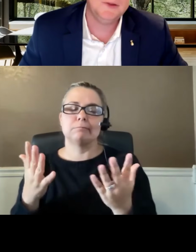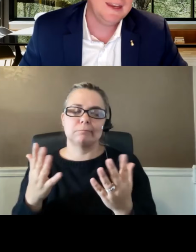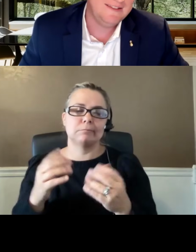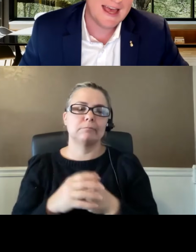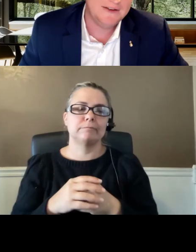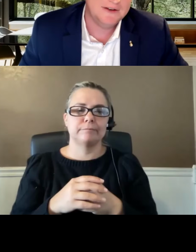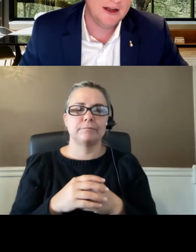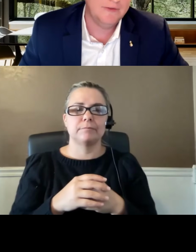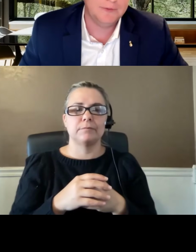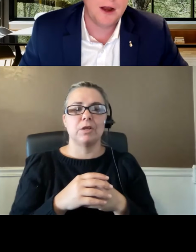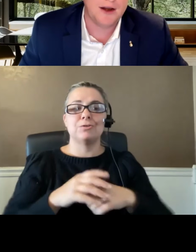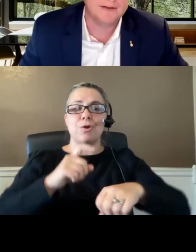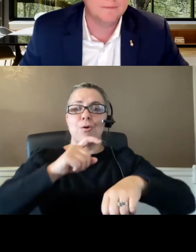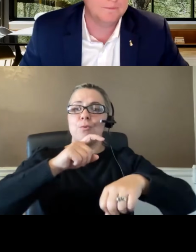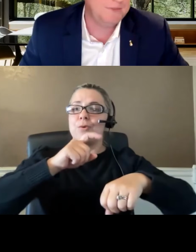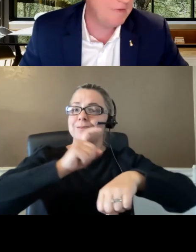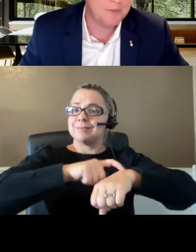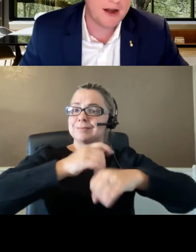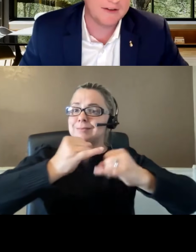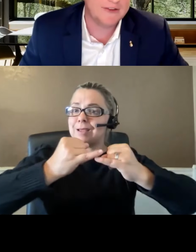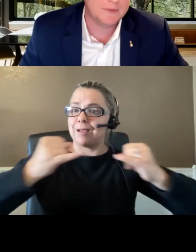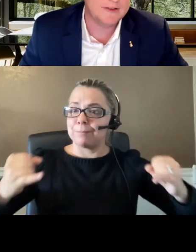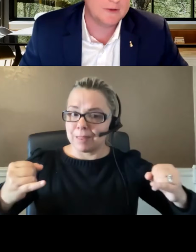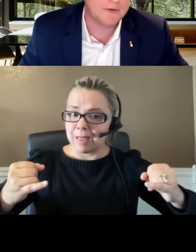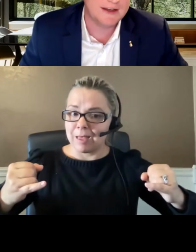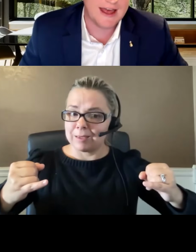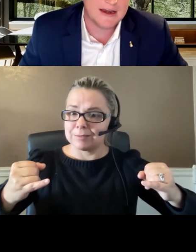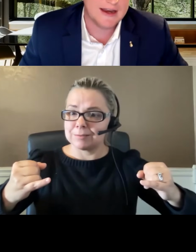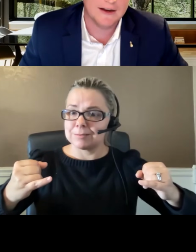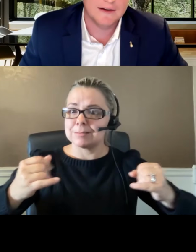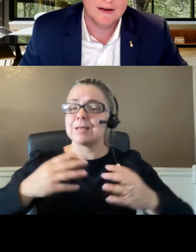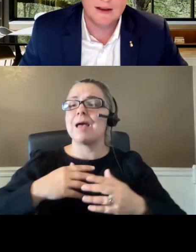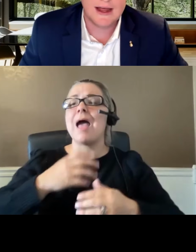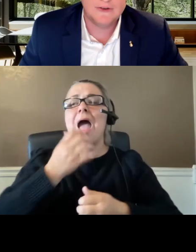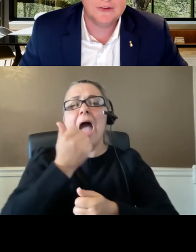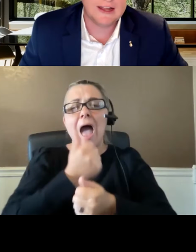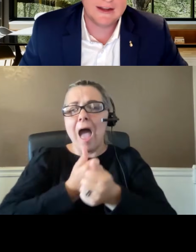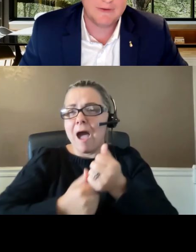accessibility debt of this product? Every product has some accessibility debt in it, just like